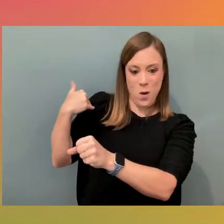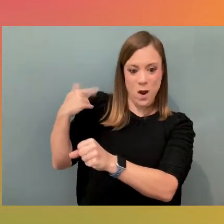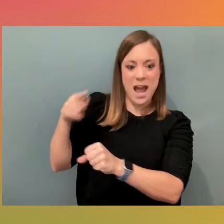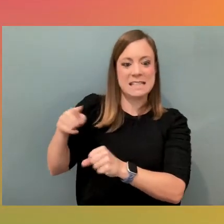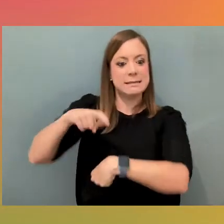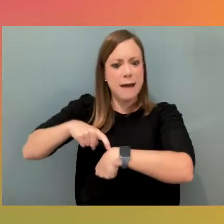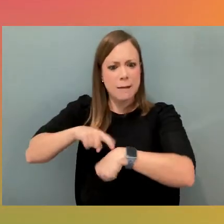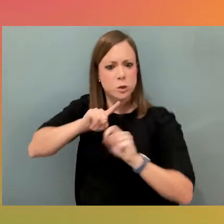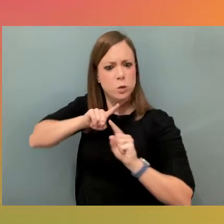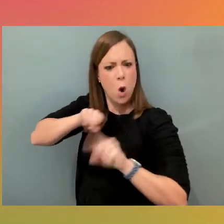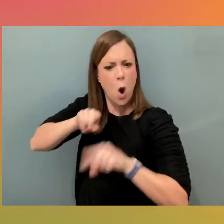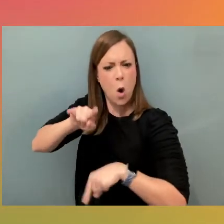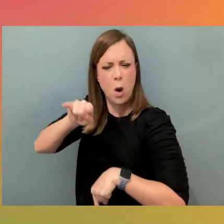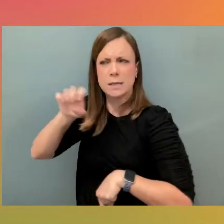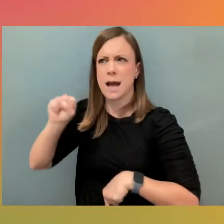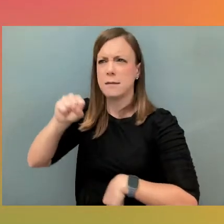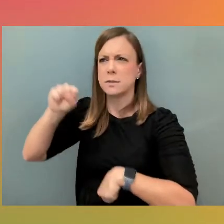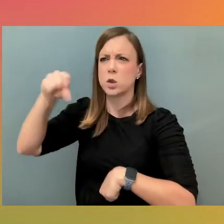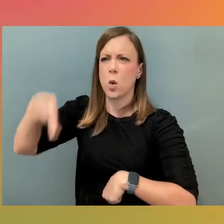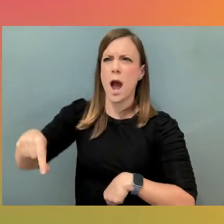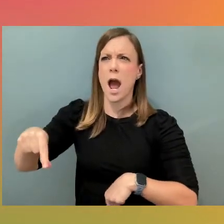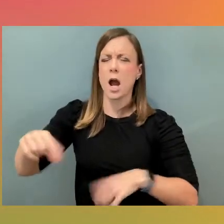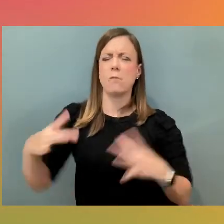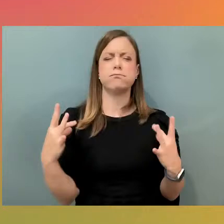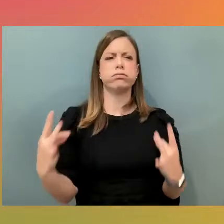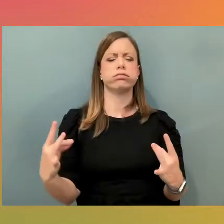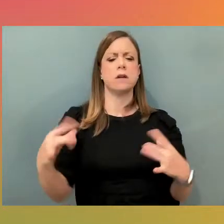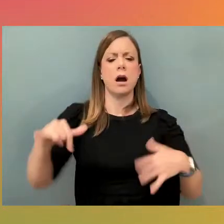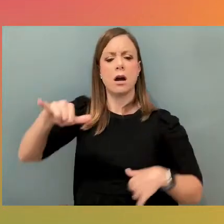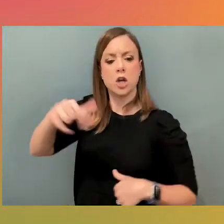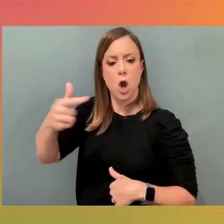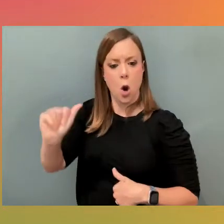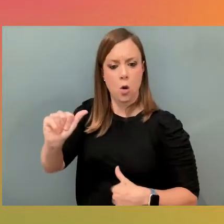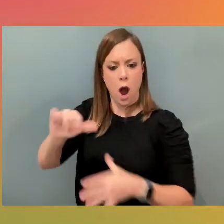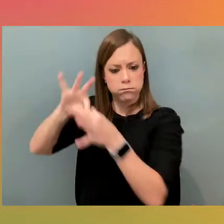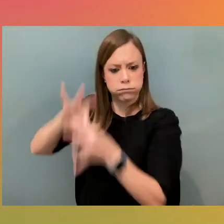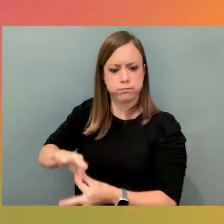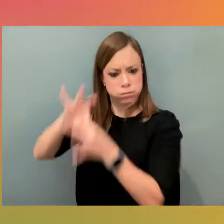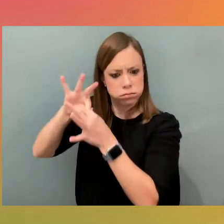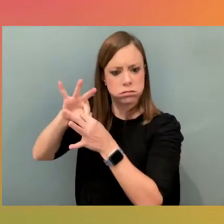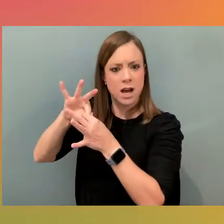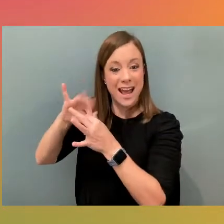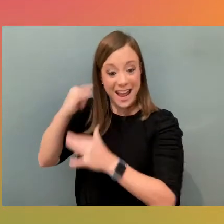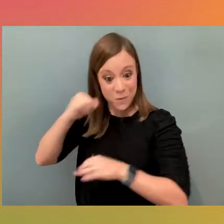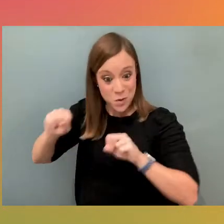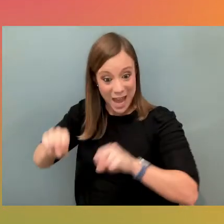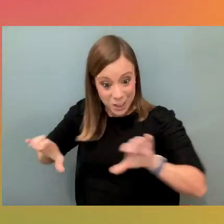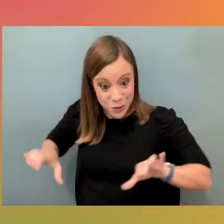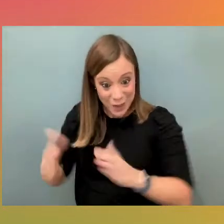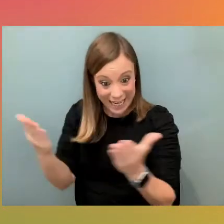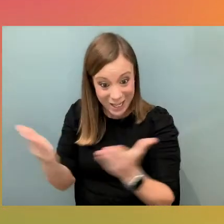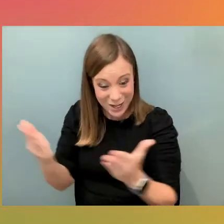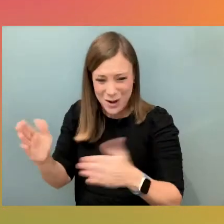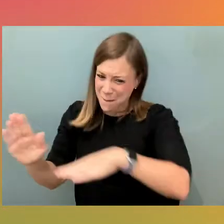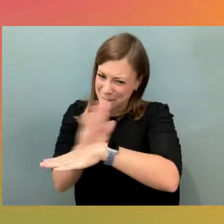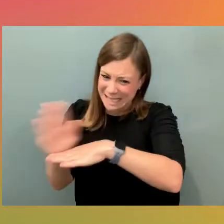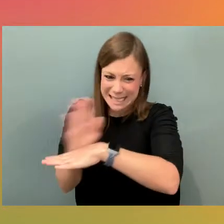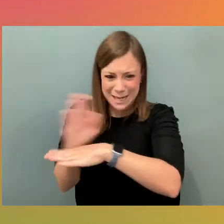REFLECTION AND A TIME TO GET OUT INTO TIMES SQUARE. IF YOU CAN PRACTICE HERE, YOU CAN PRACTICE ANYWHERE.